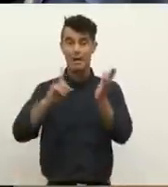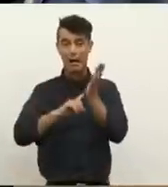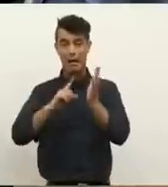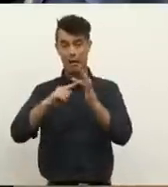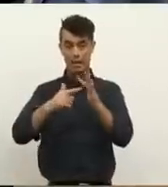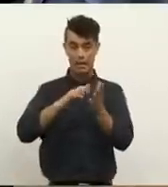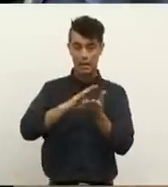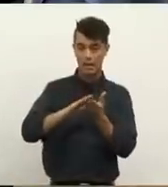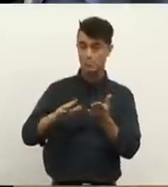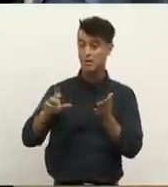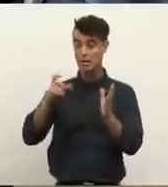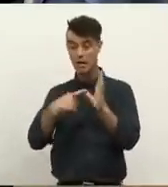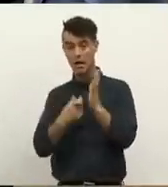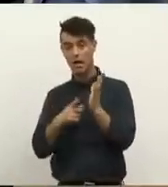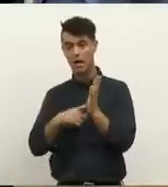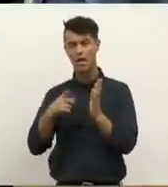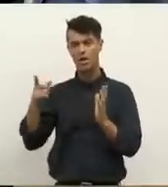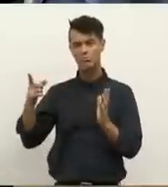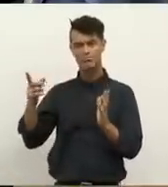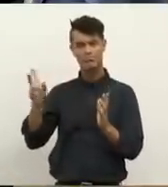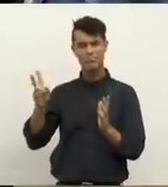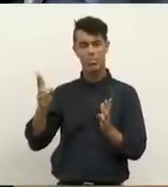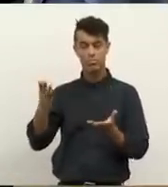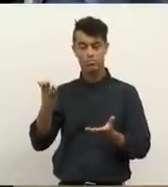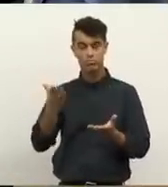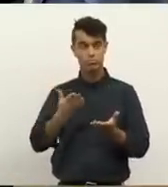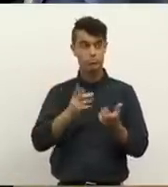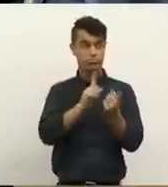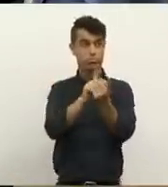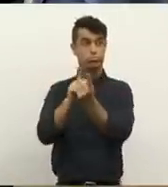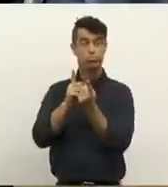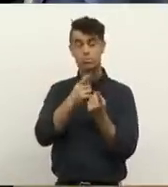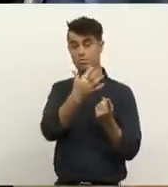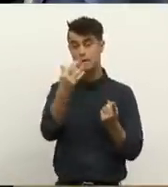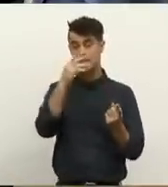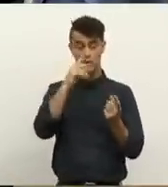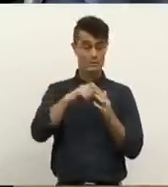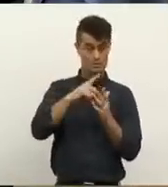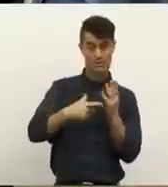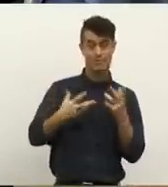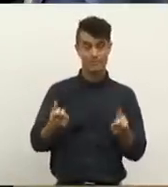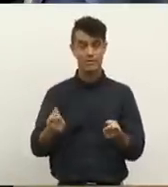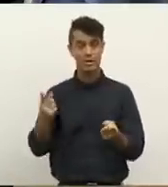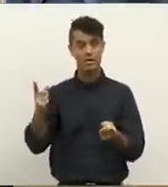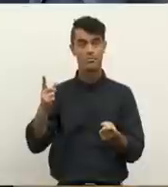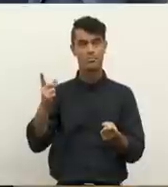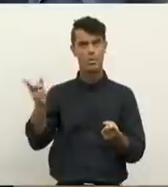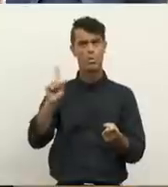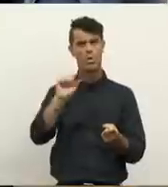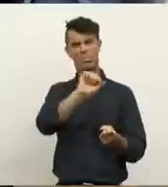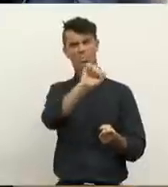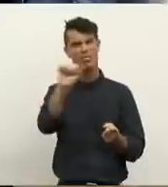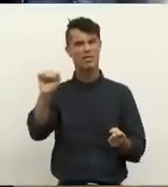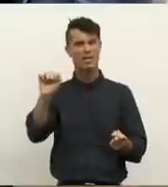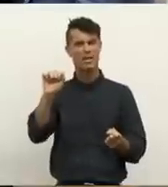I'd be interested in your thoughts about what you think that the agency is doing well in AT, and what are some areas for improvement?